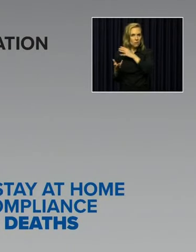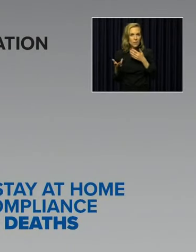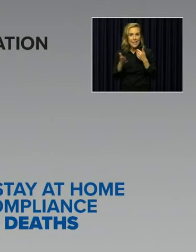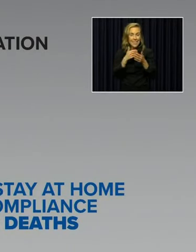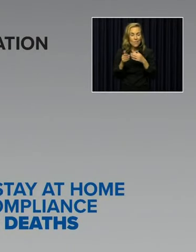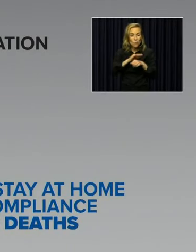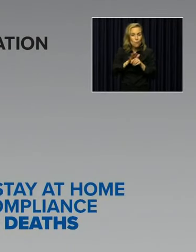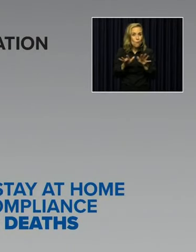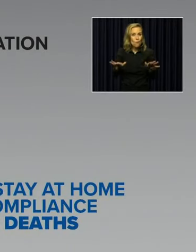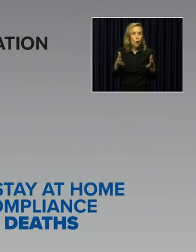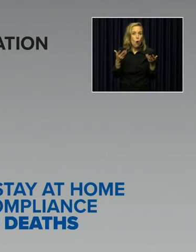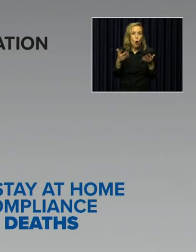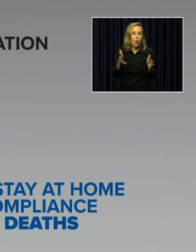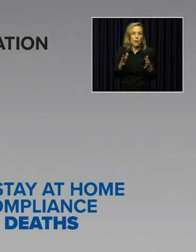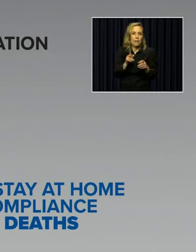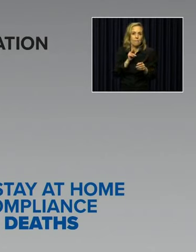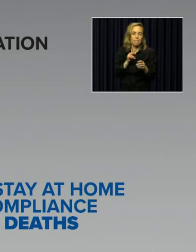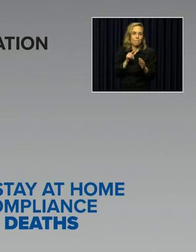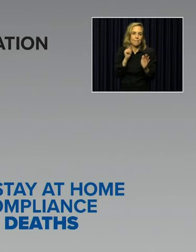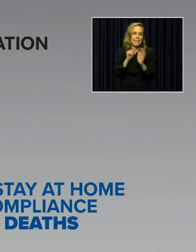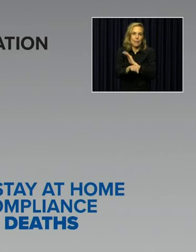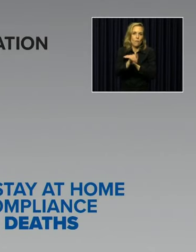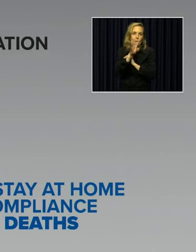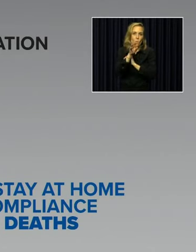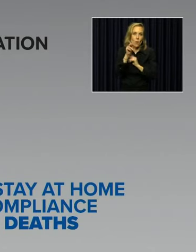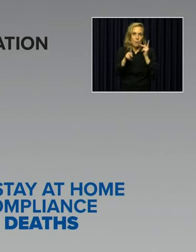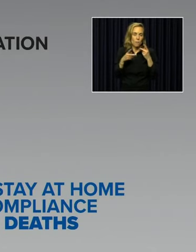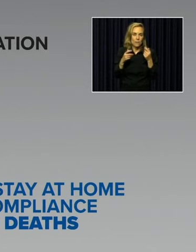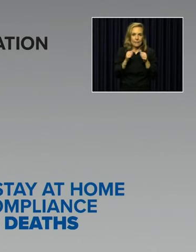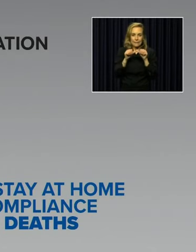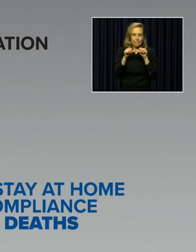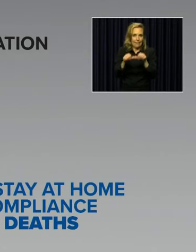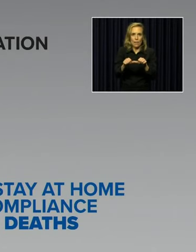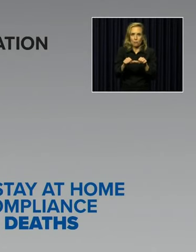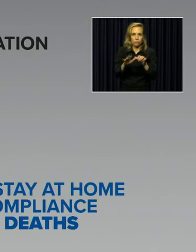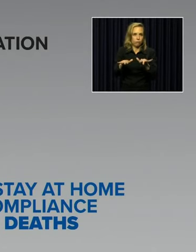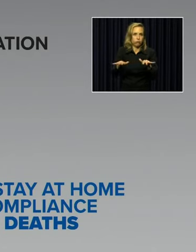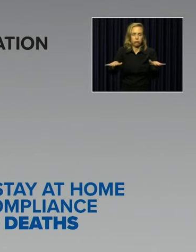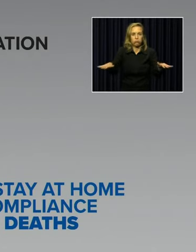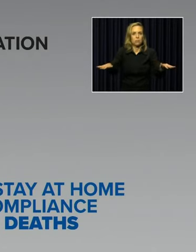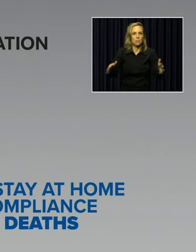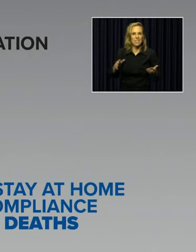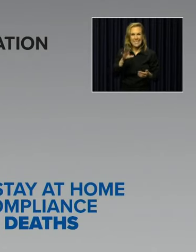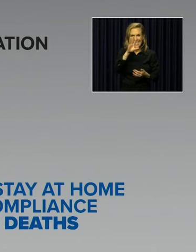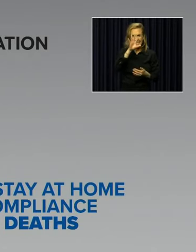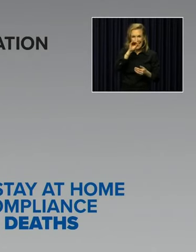ANYBODY ELSE? ONE MORE. THE VENTILATORS THAT YOU WERE